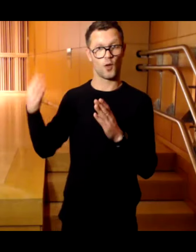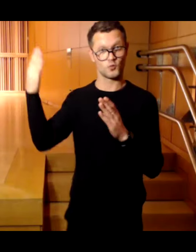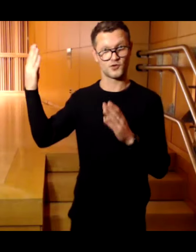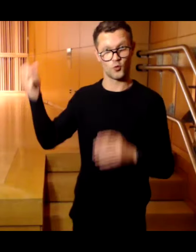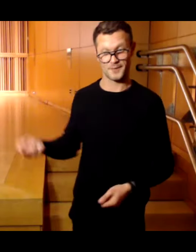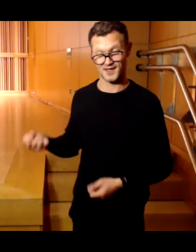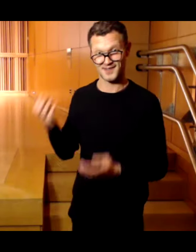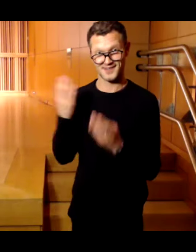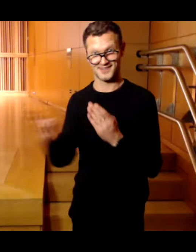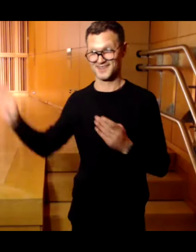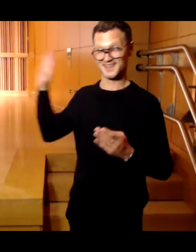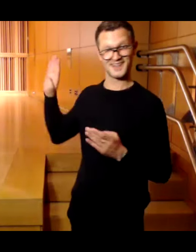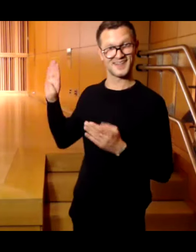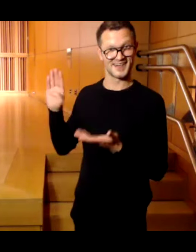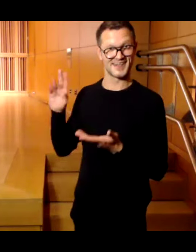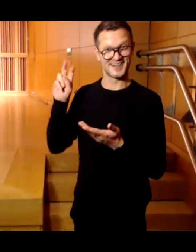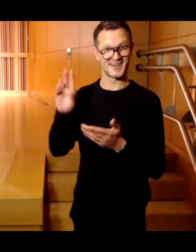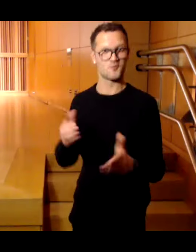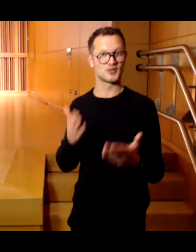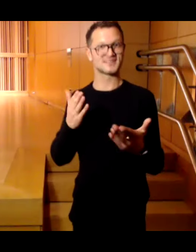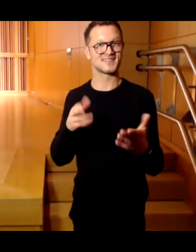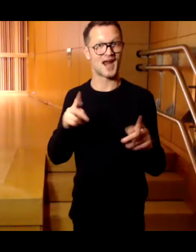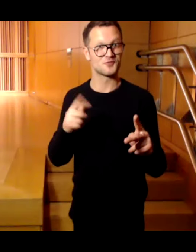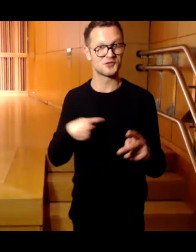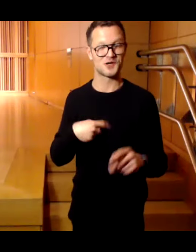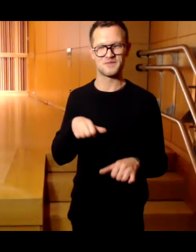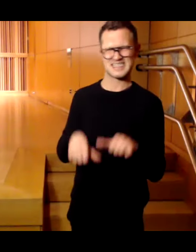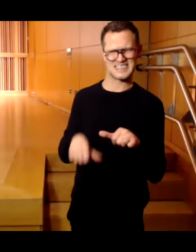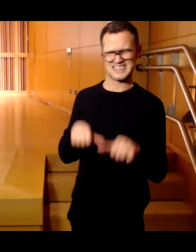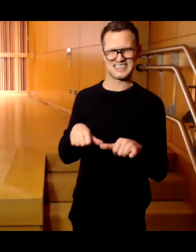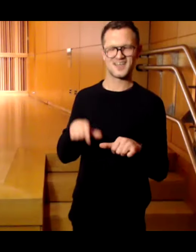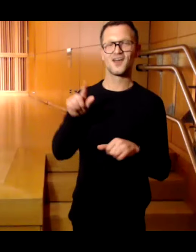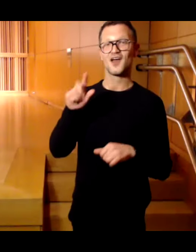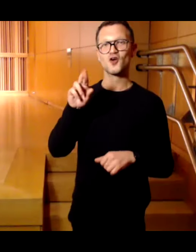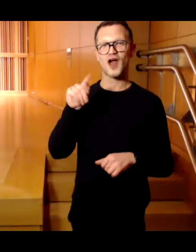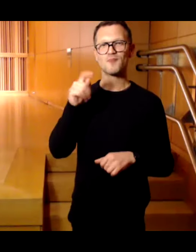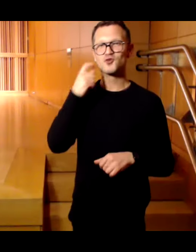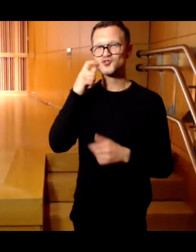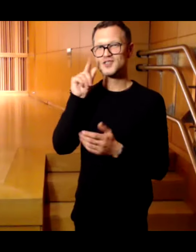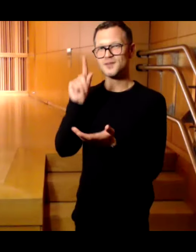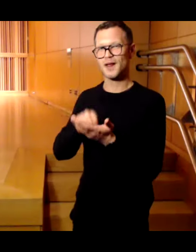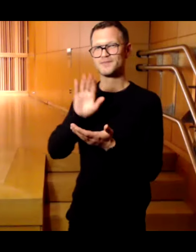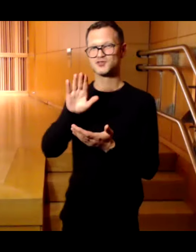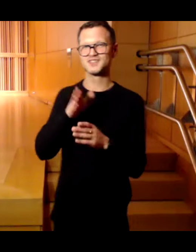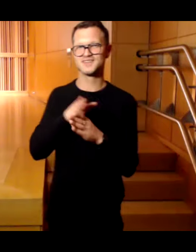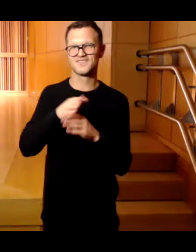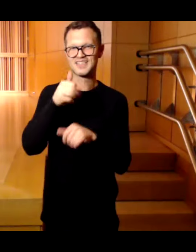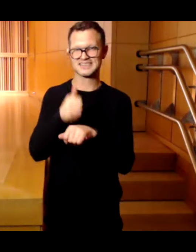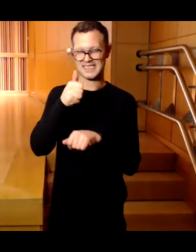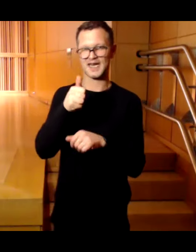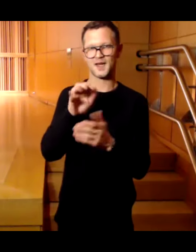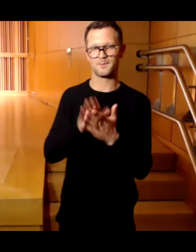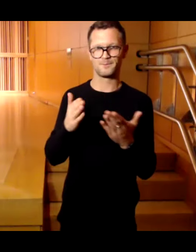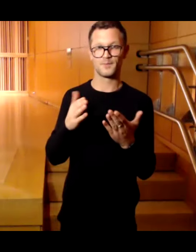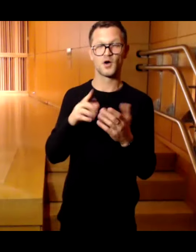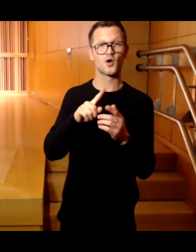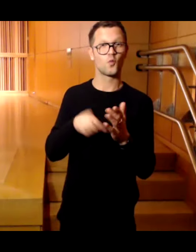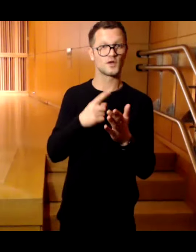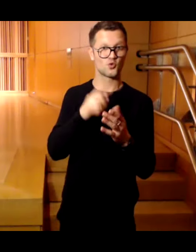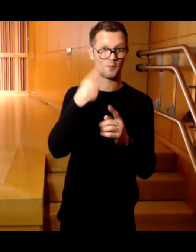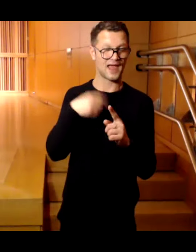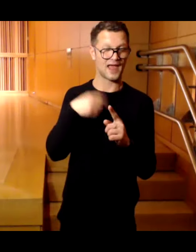And I almost didn't go in. Robert had just published his field-setting book, Once You Go Black, Choice, Desire, and the Black American, Intellectual.